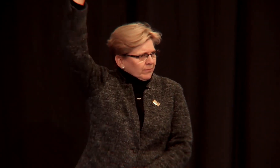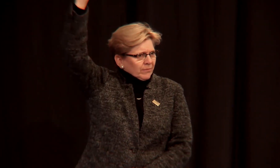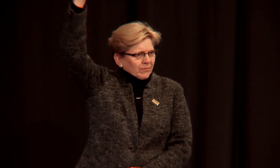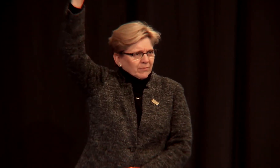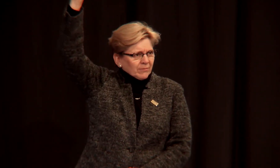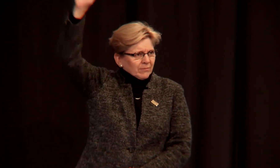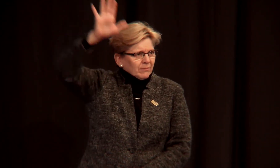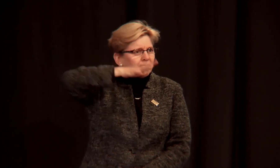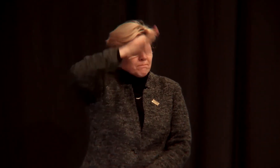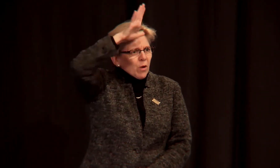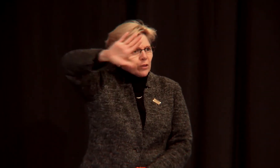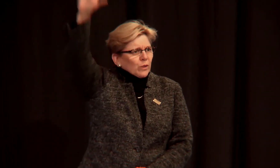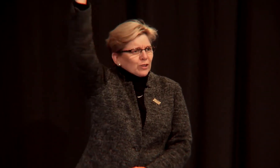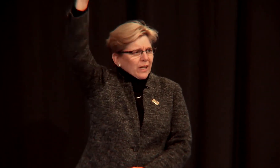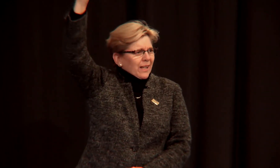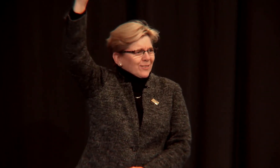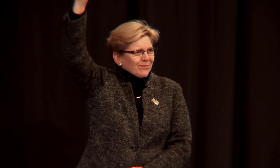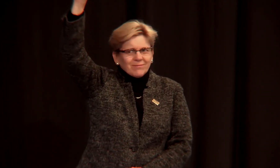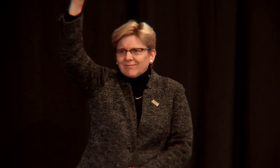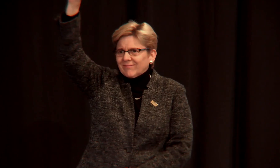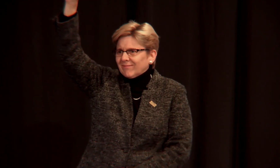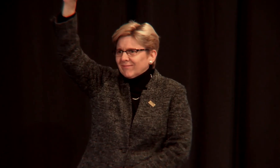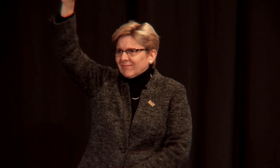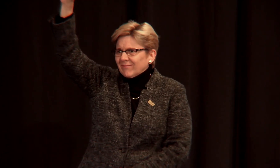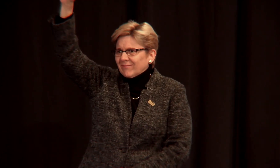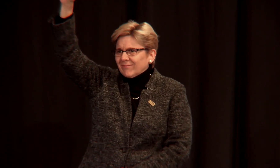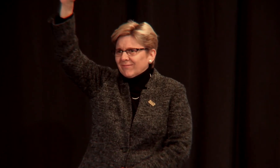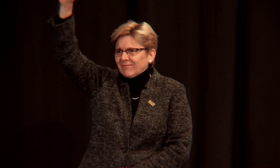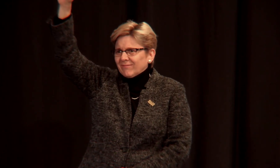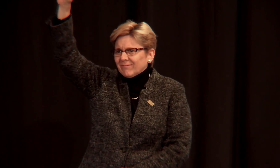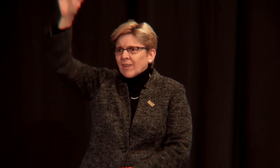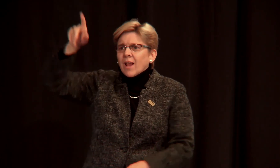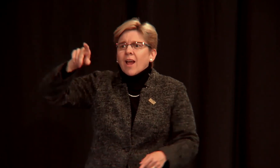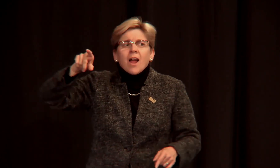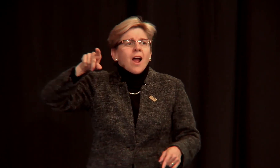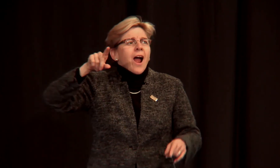Raise your hand. Parents raise your hands.